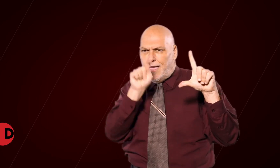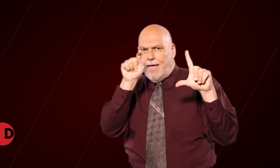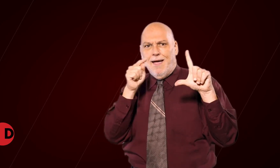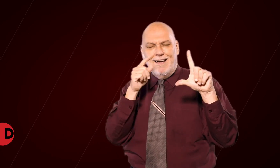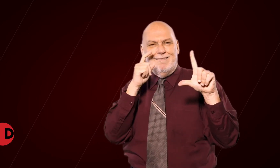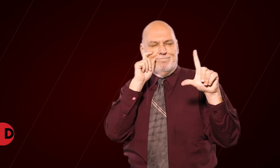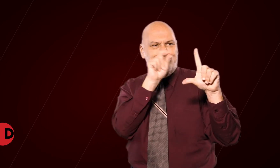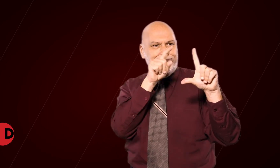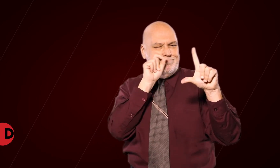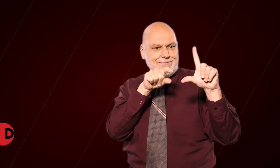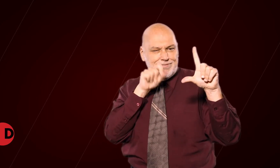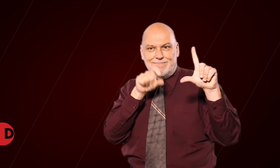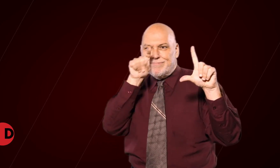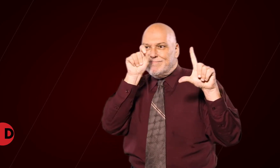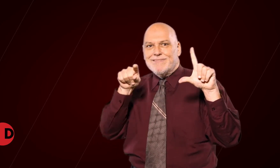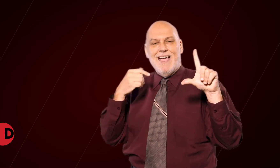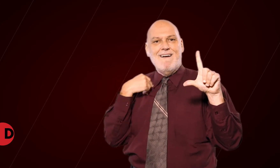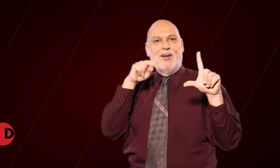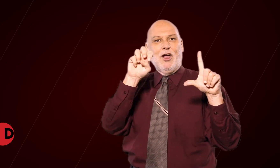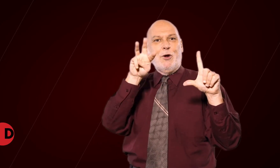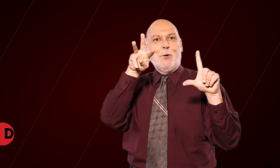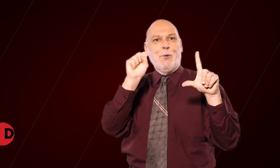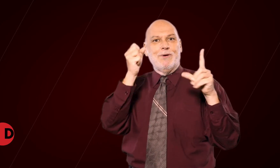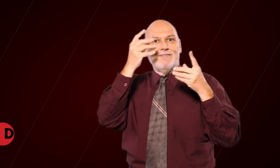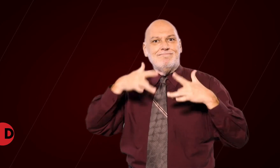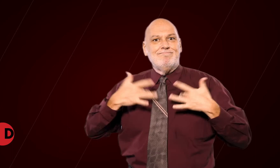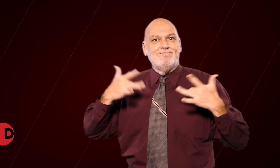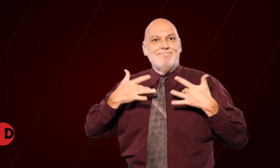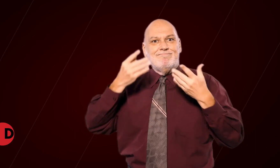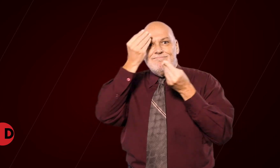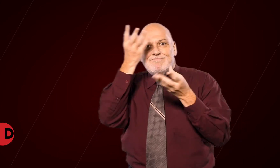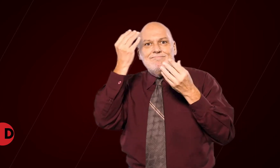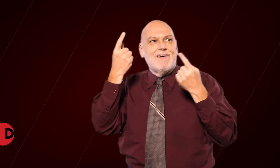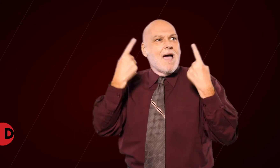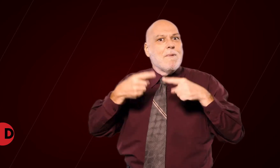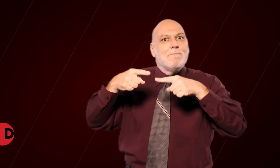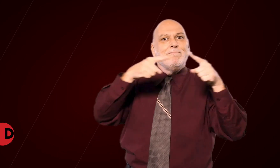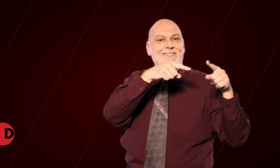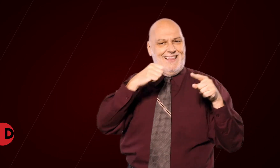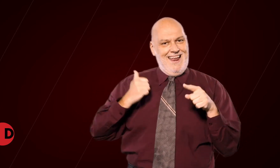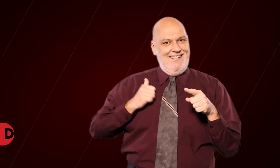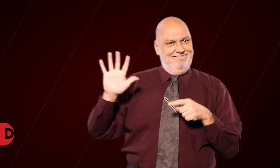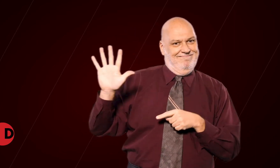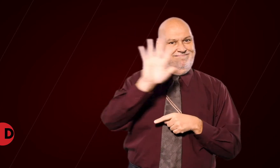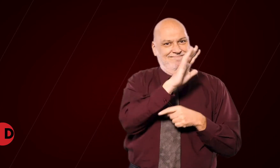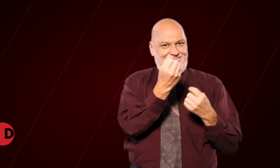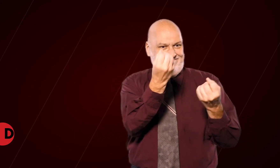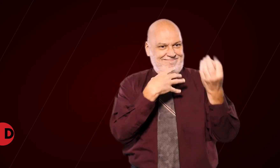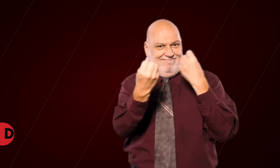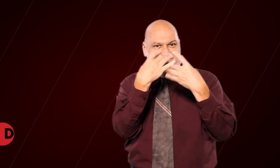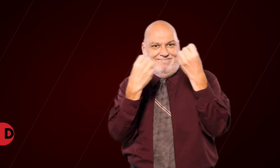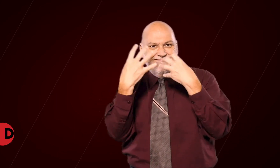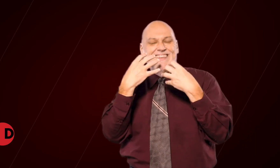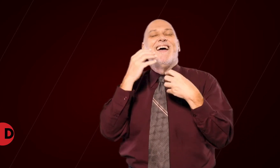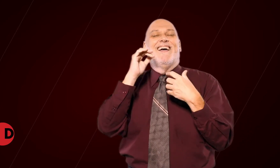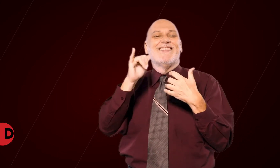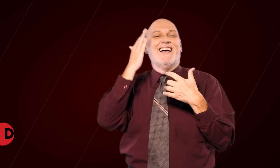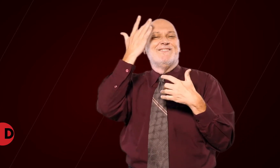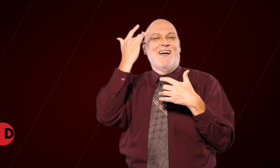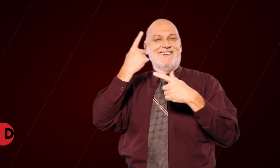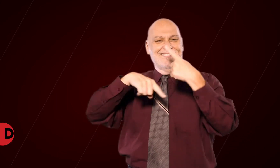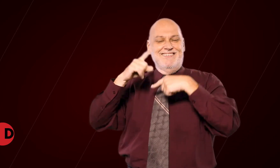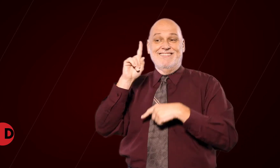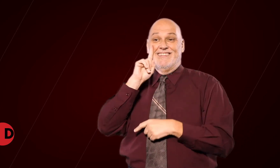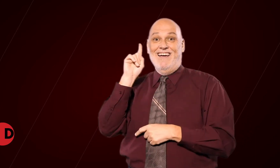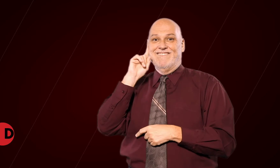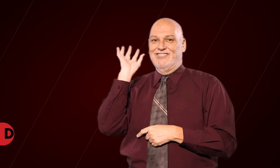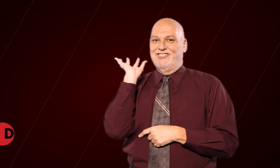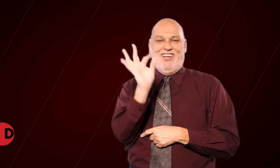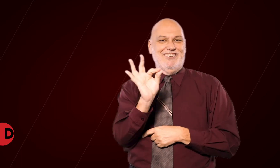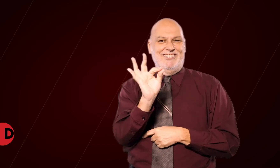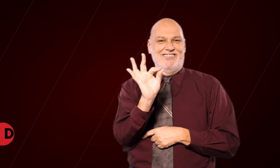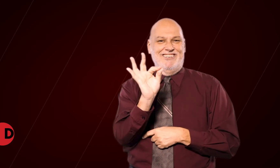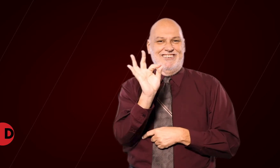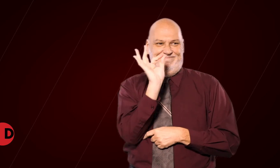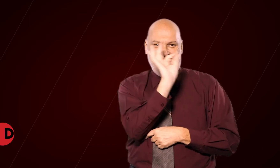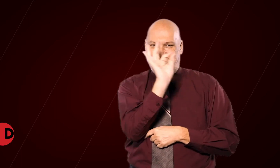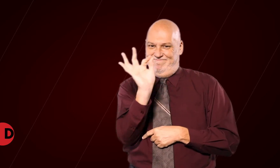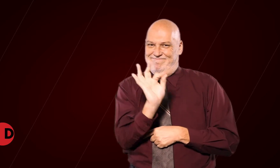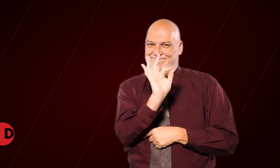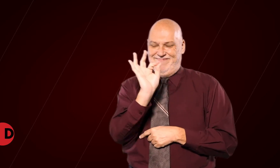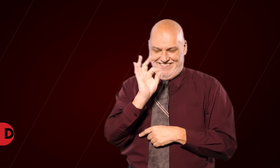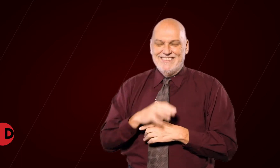happening in cities across Canada.